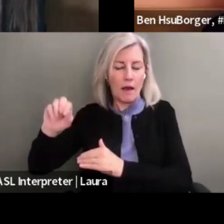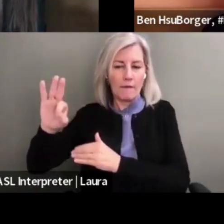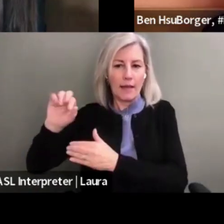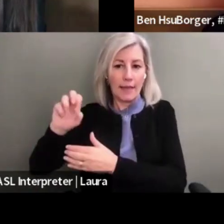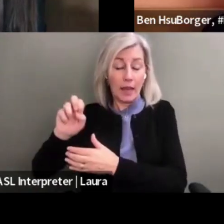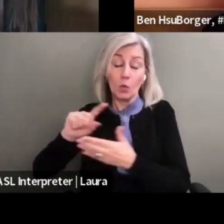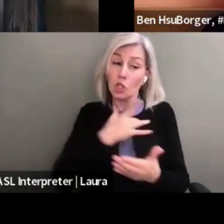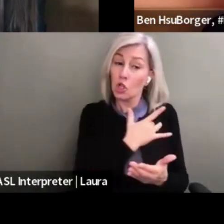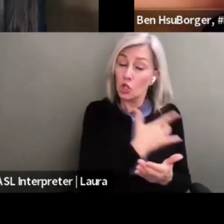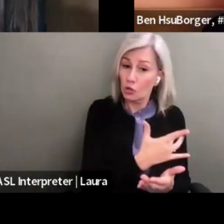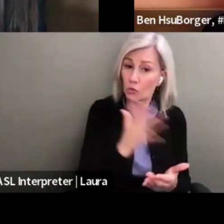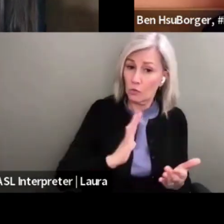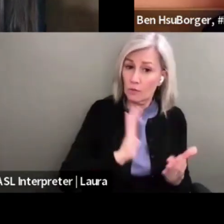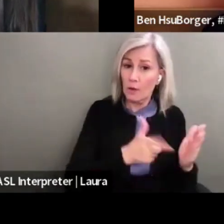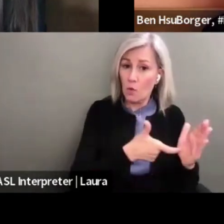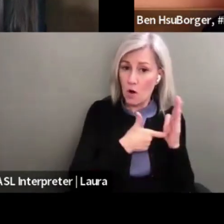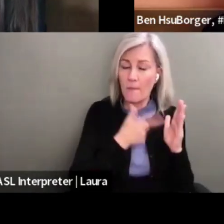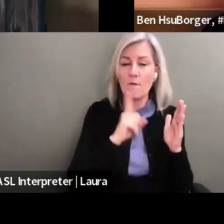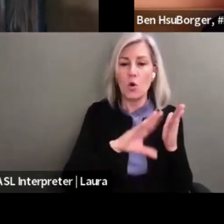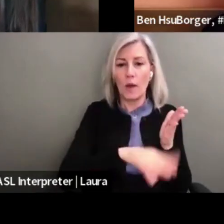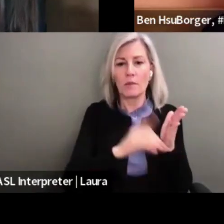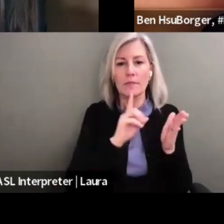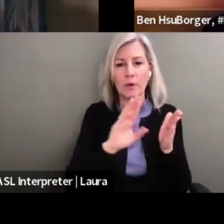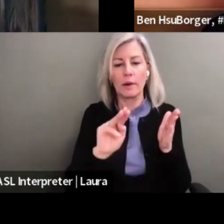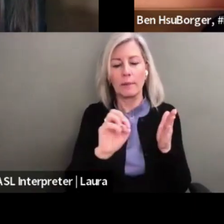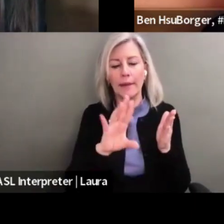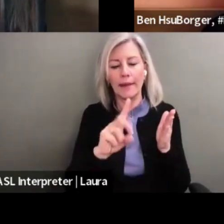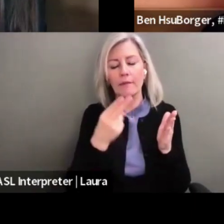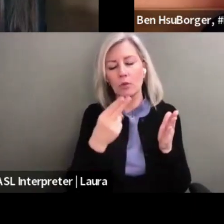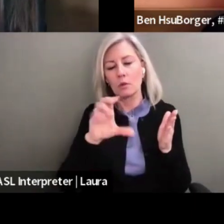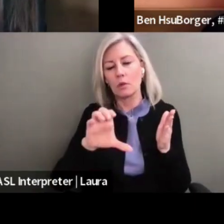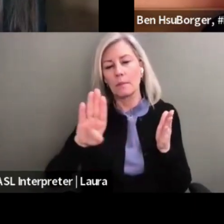important part of H.R. 1 expanded the option to the state to provide waivers for